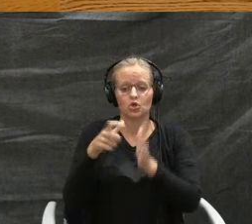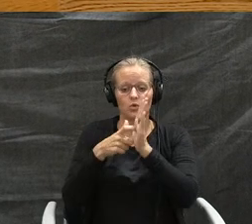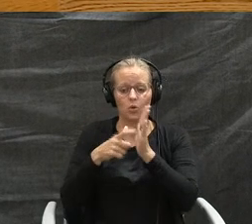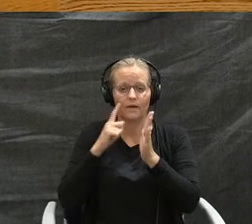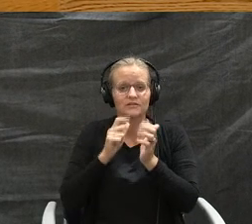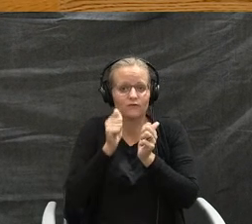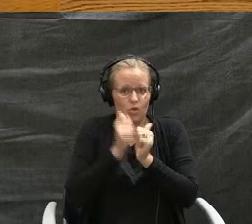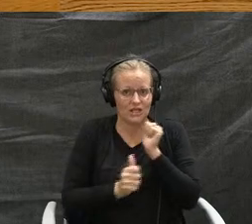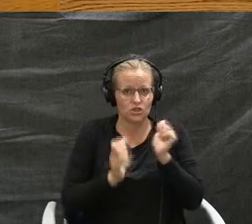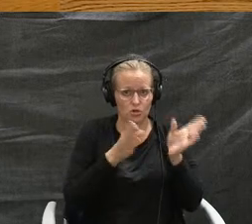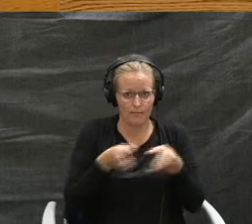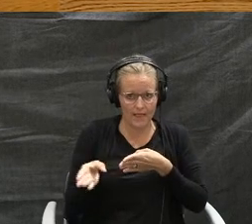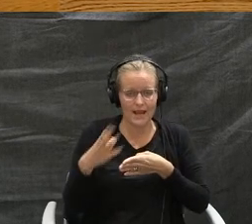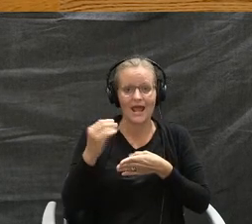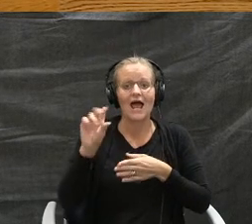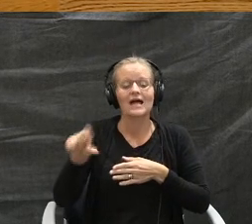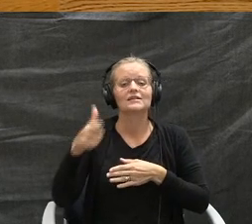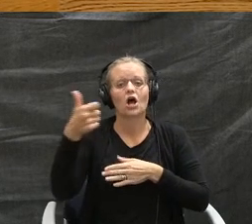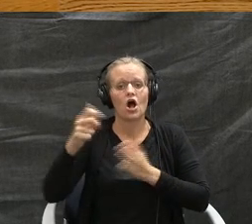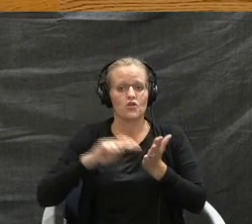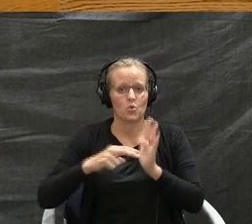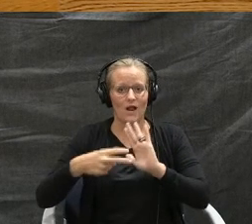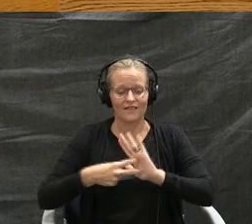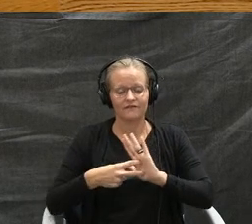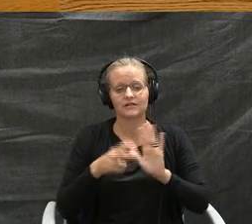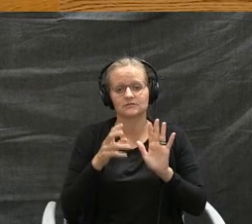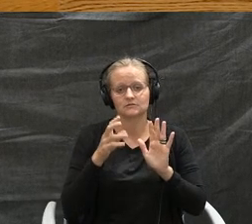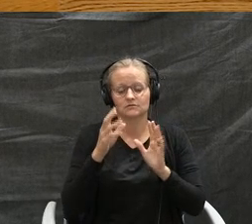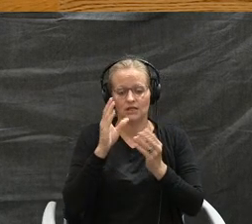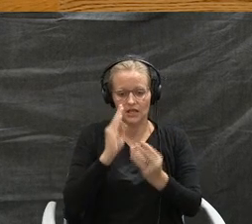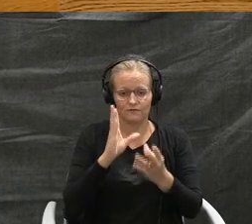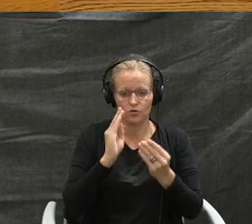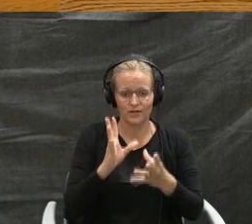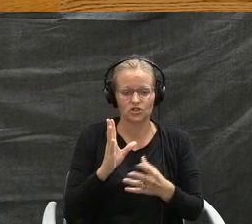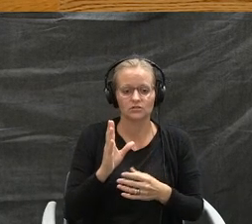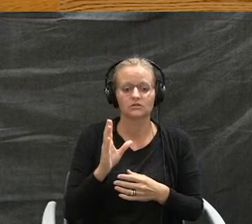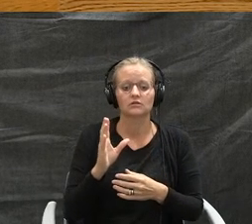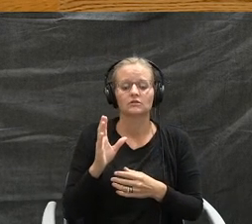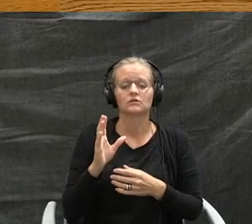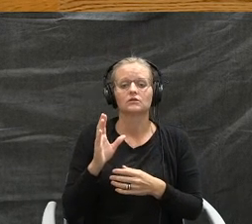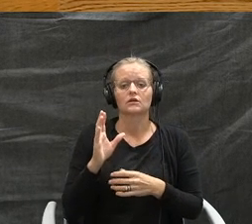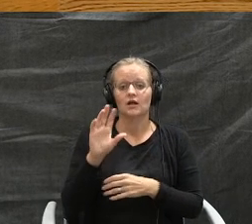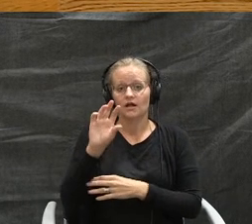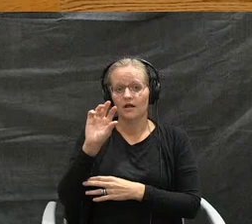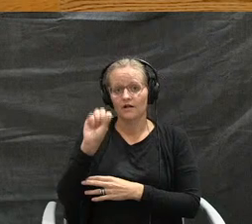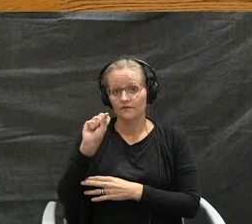based upon the collective consideration of these factors, the Superintendent has recommended the school board.